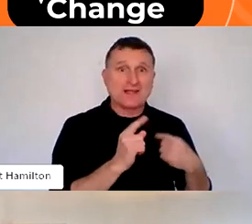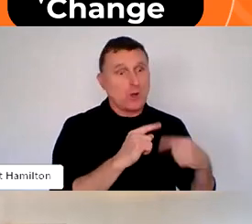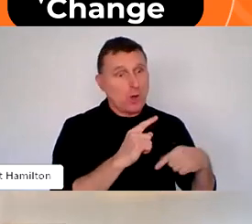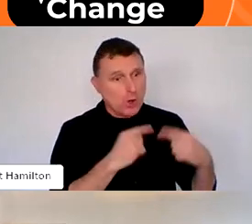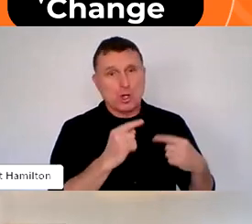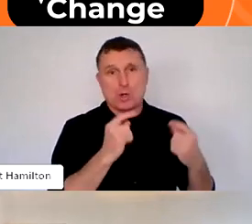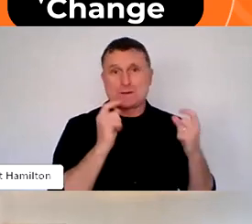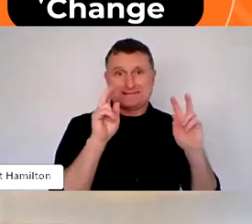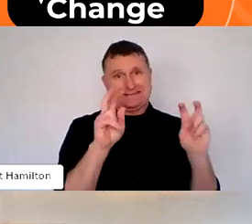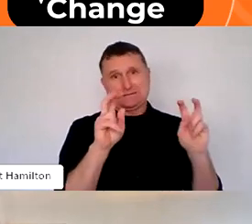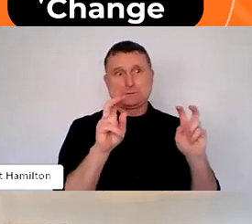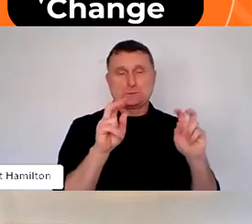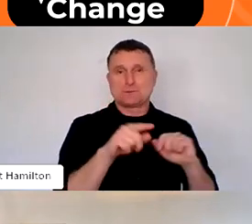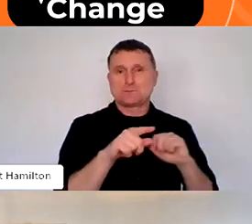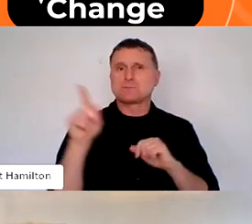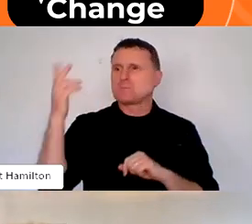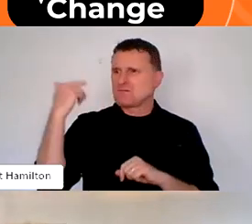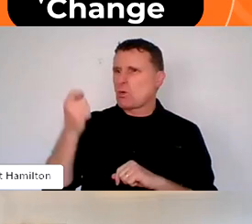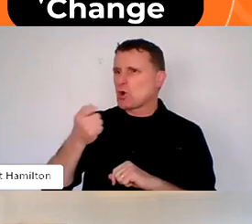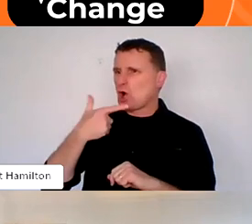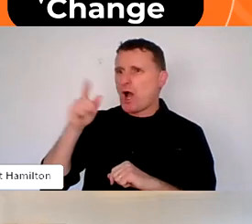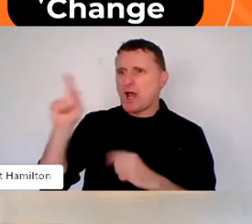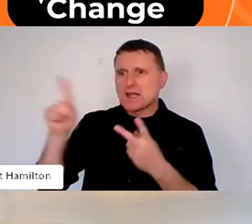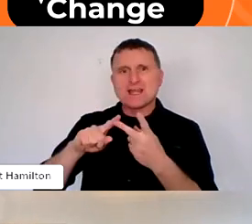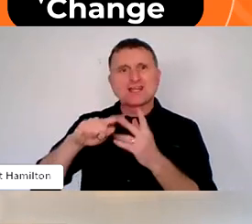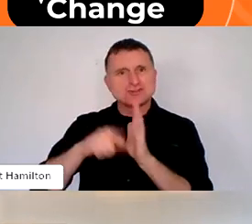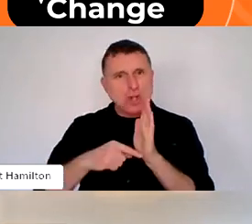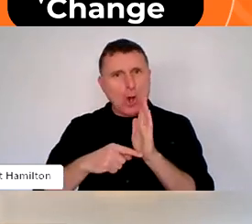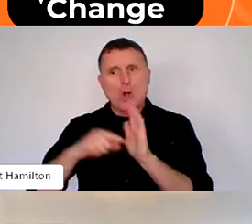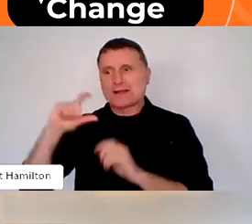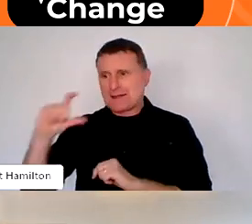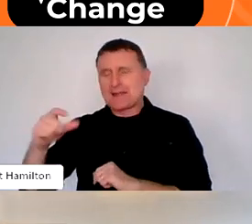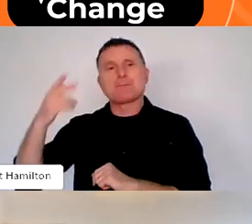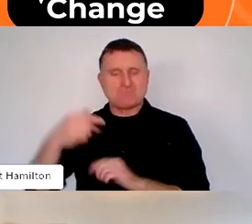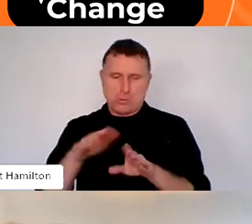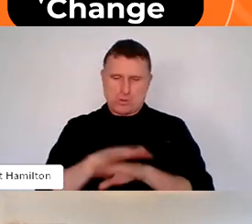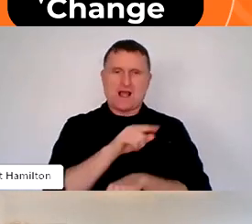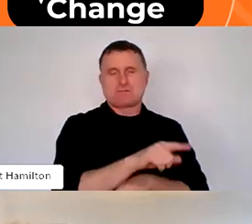referred to already by Kylie and John and Claire. What's our starting